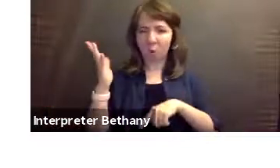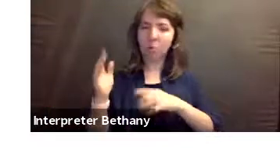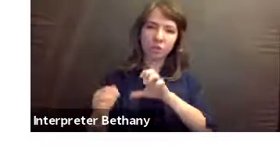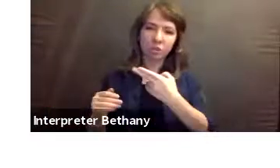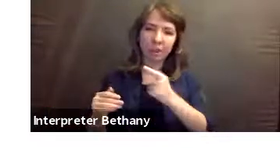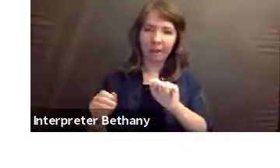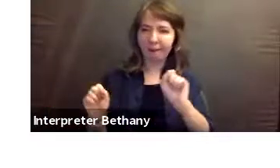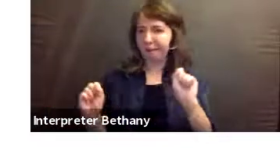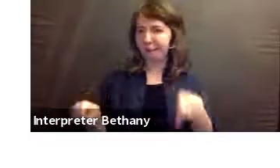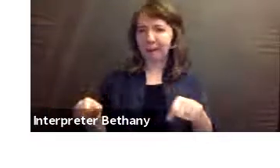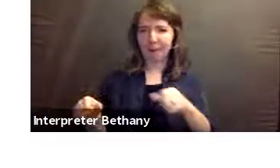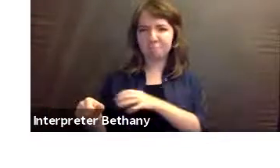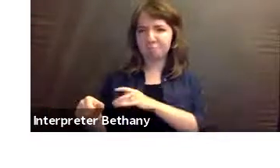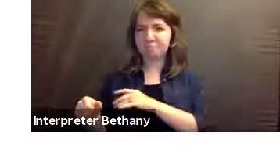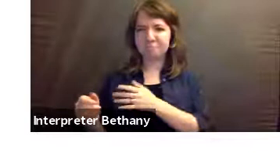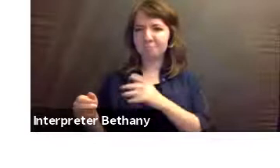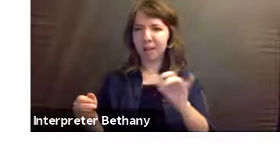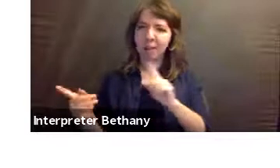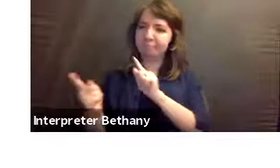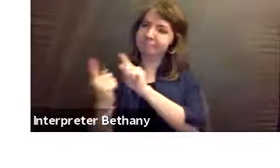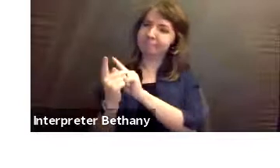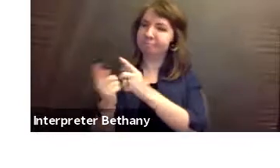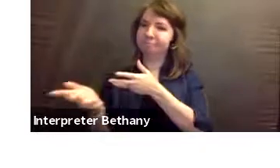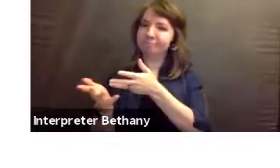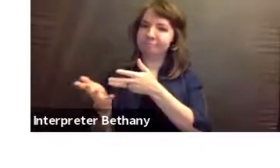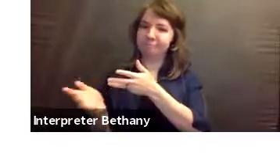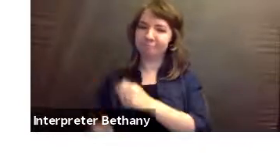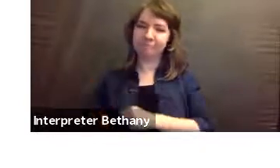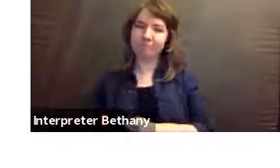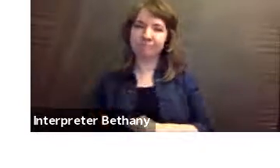Linda Kobashigawa: option as well. Linda Kobashigawa: And that link is available.